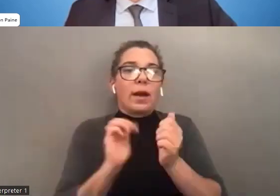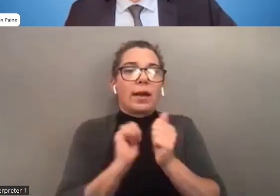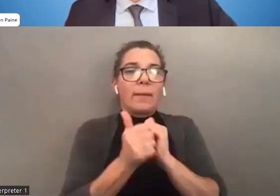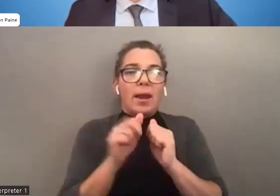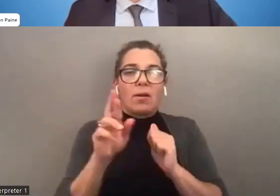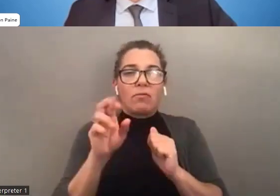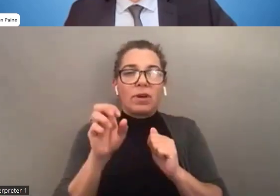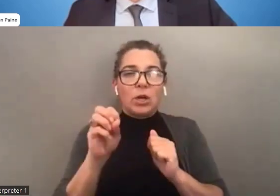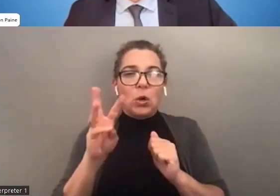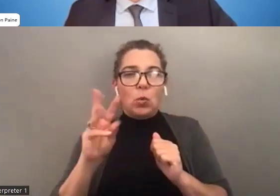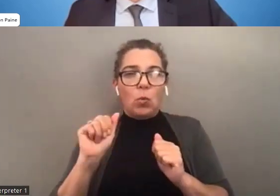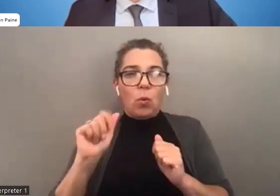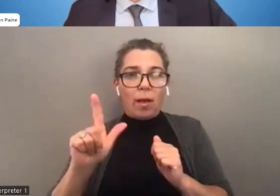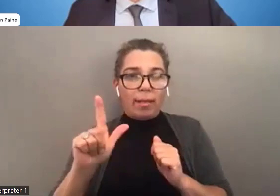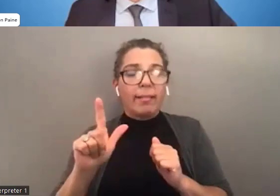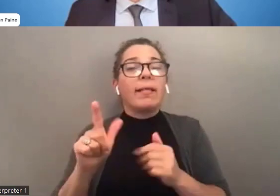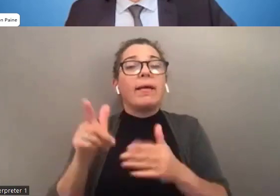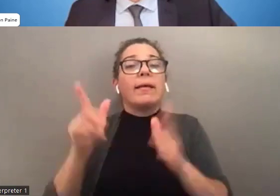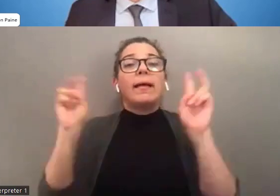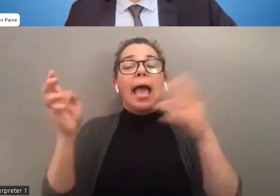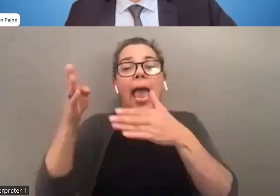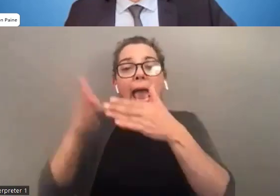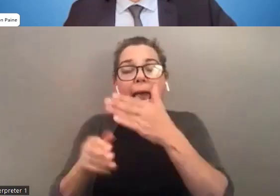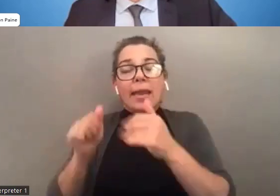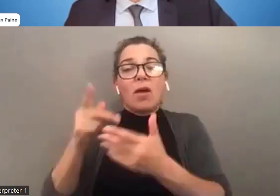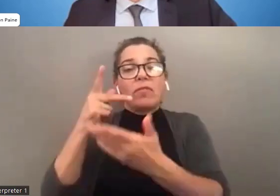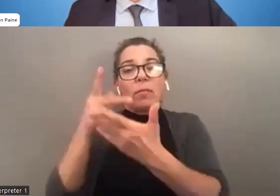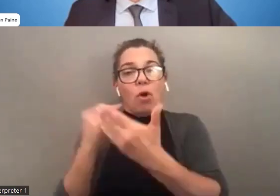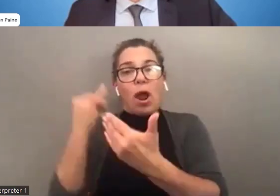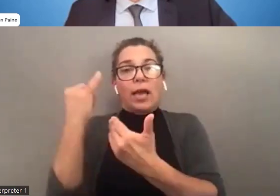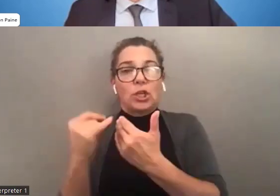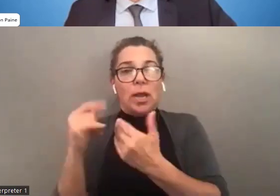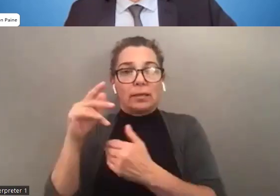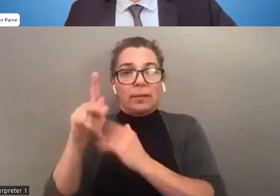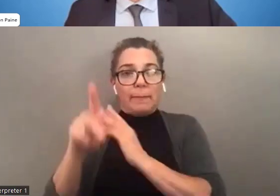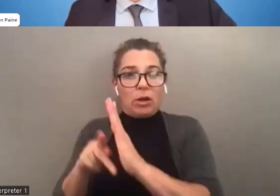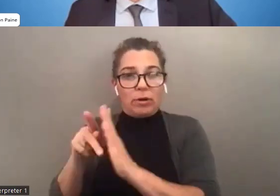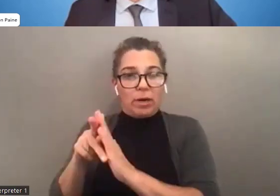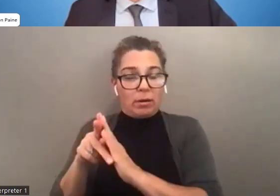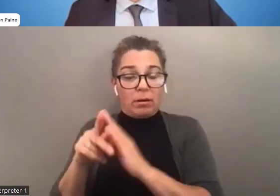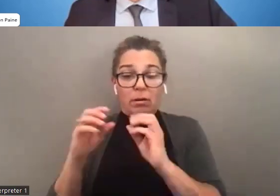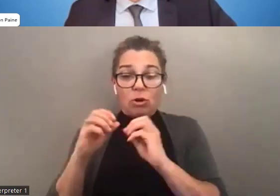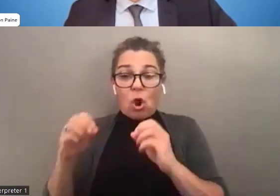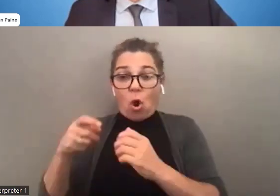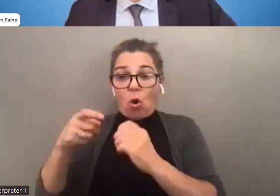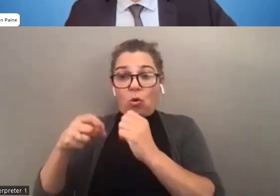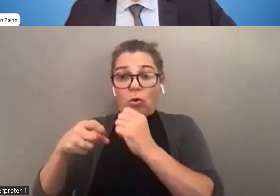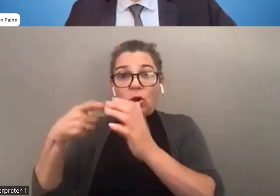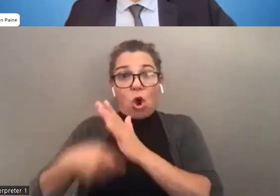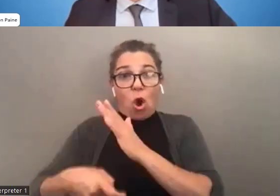And so it is the end of the project period. In case of a no-cost extension, you know, that's your date